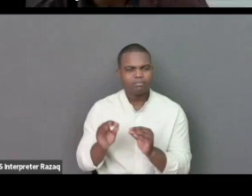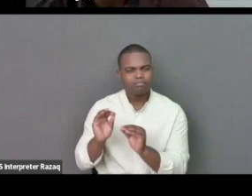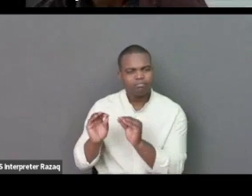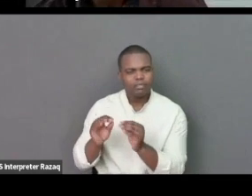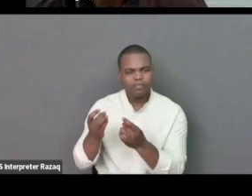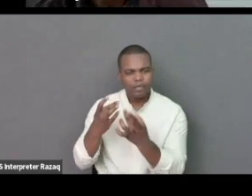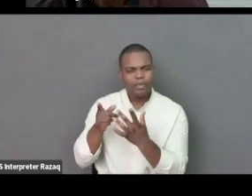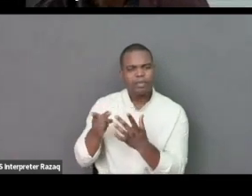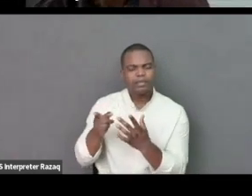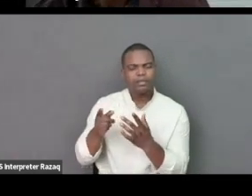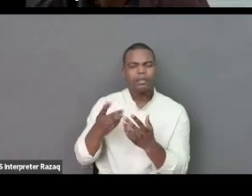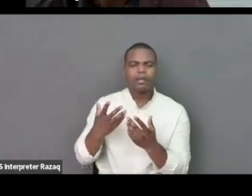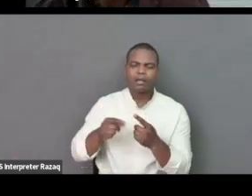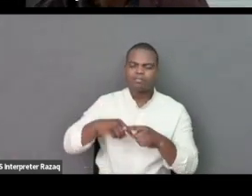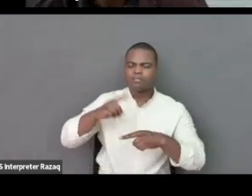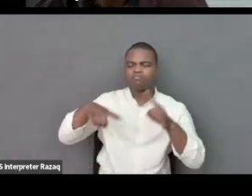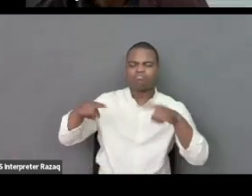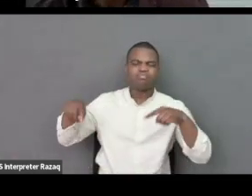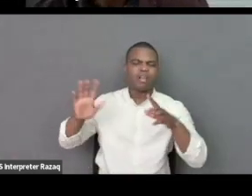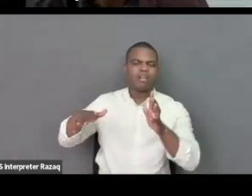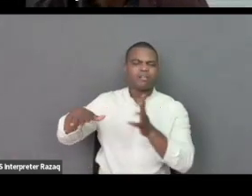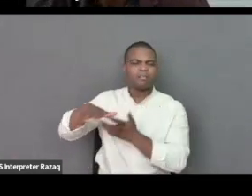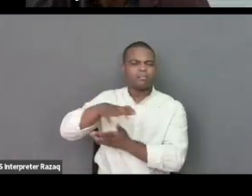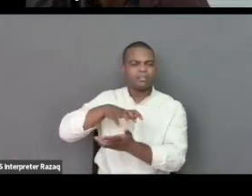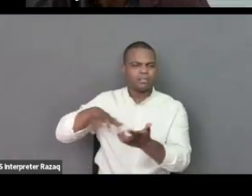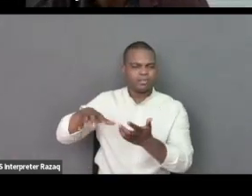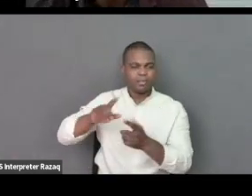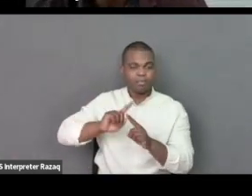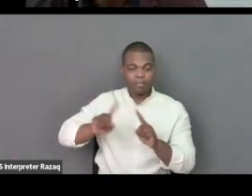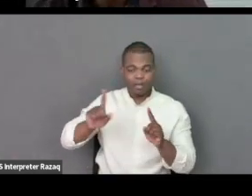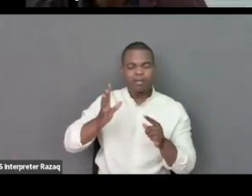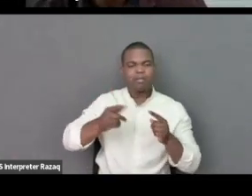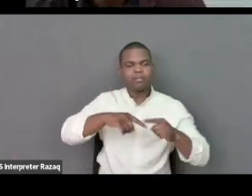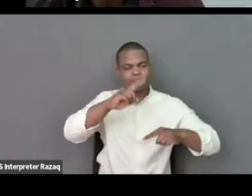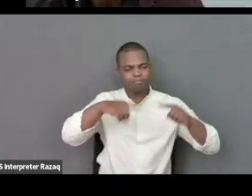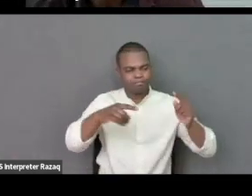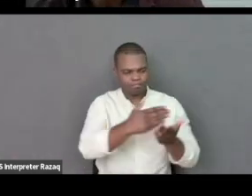and there are also other channels,